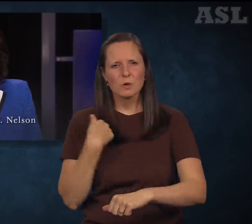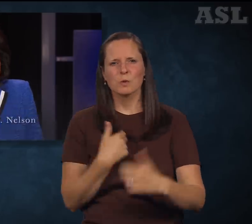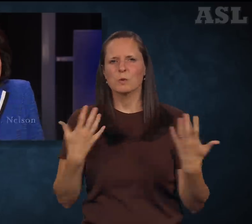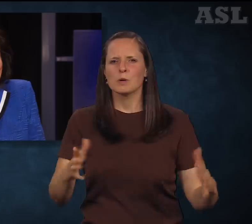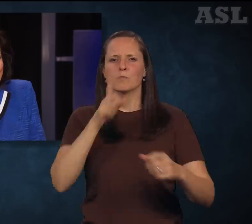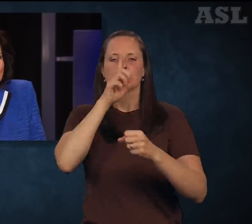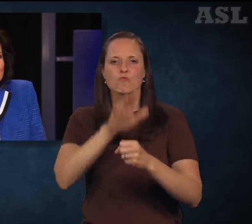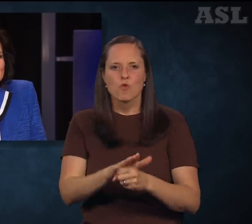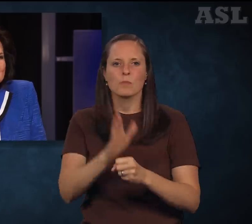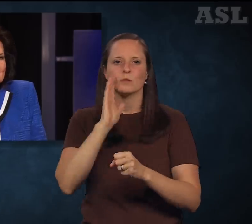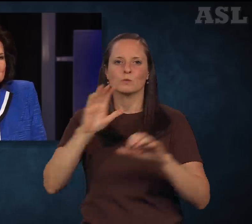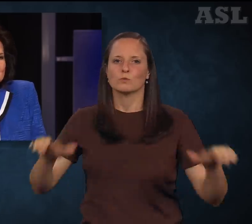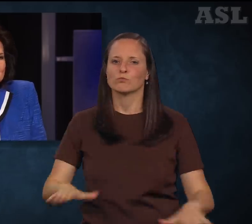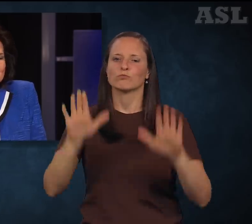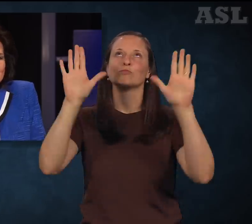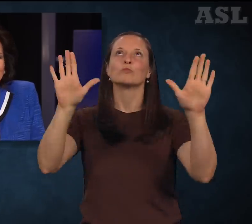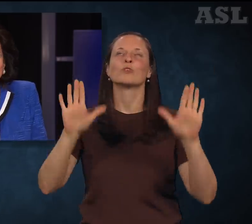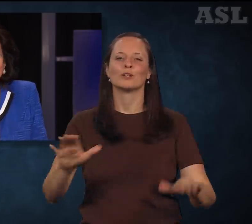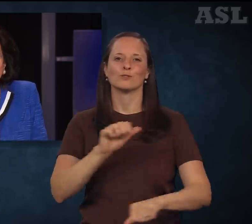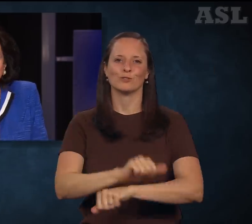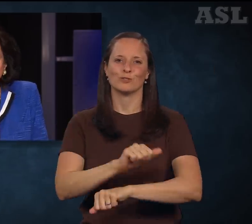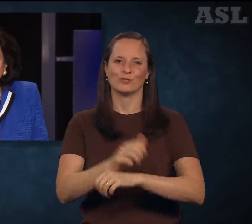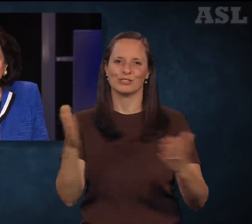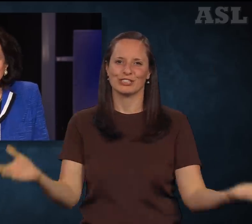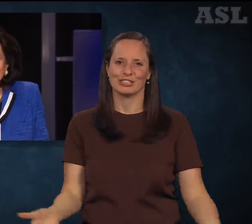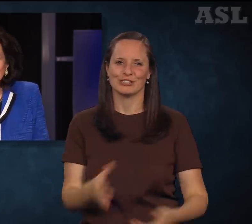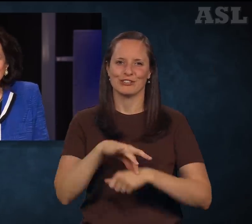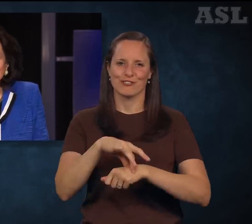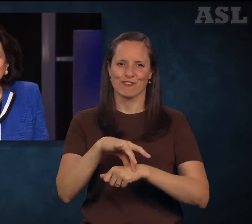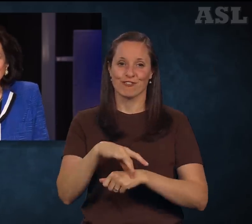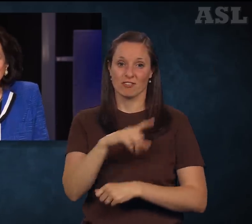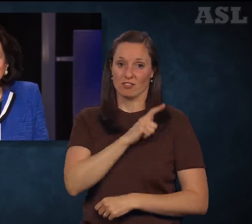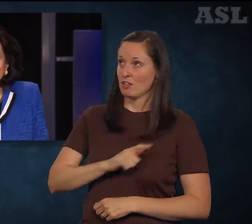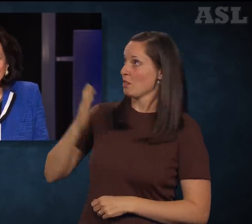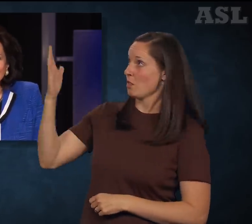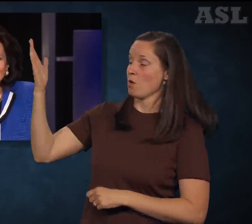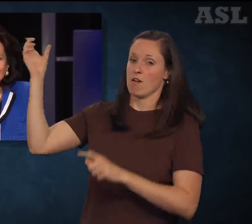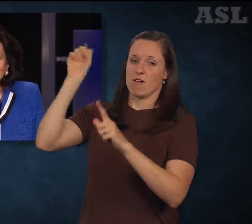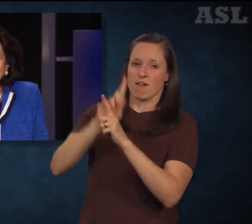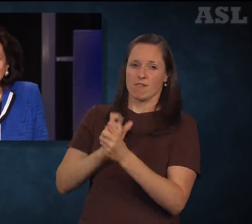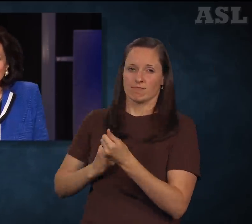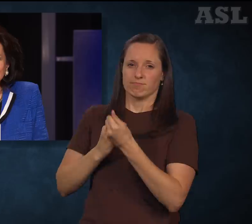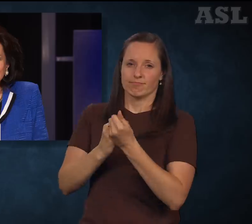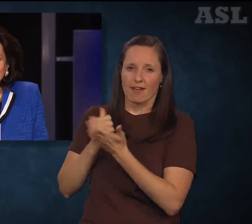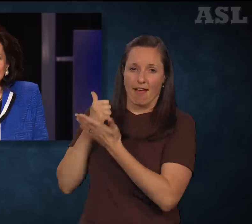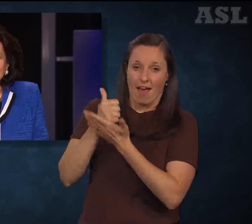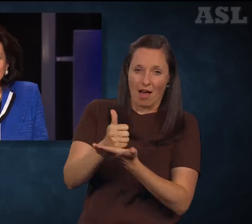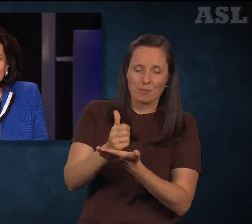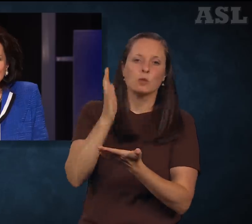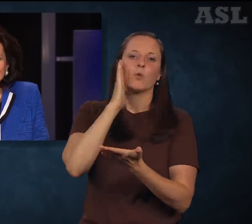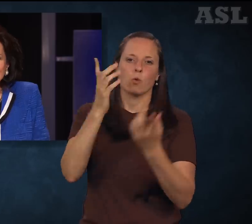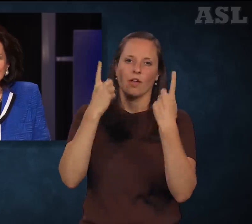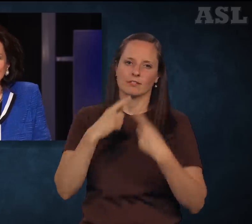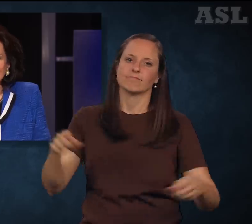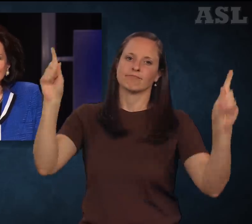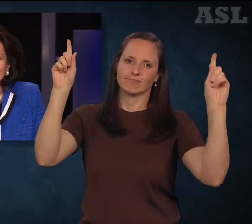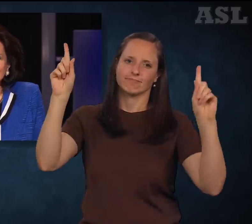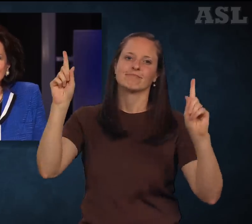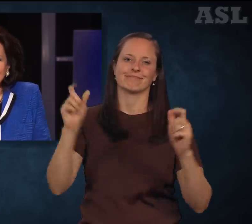COMMITTED TO DO A GREAT WORK HERE ON EARTH.